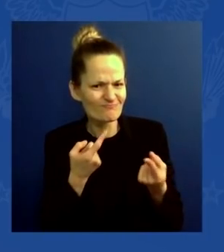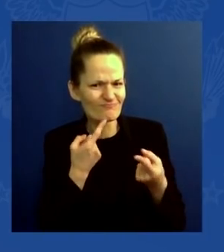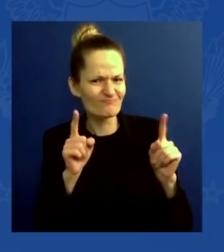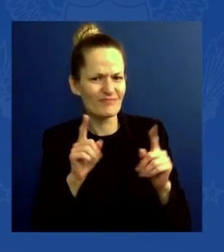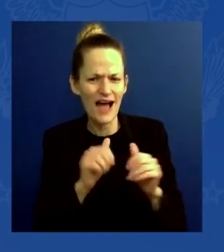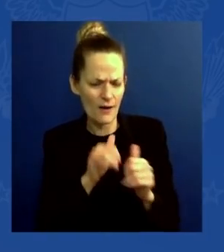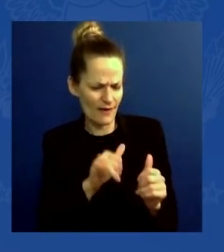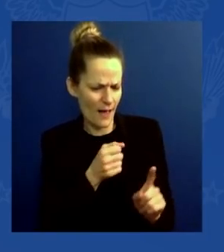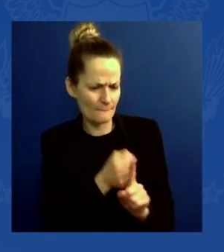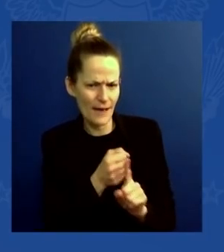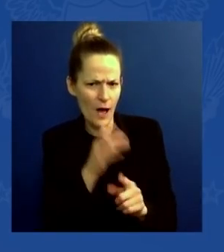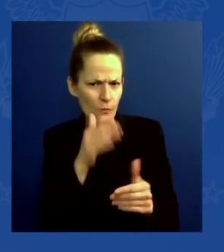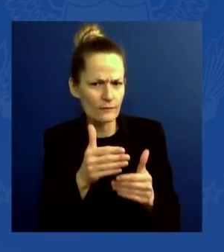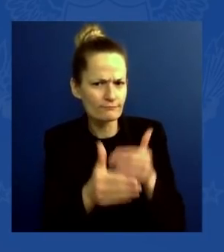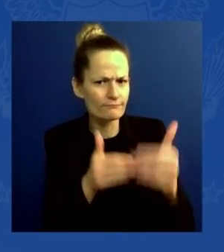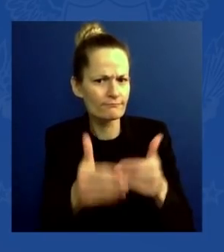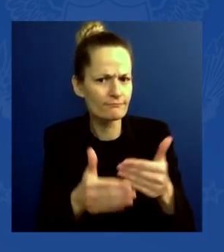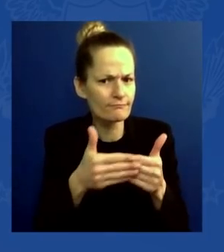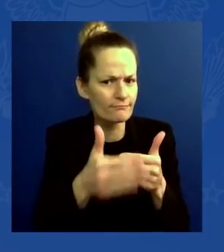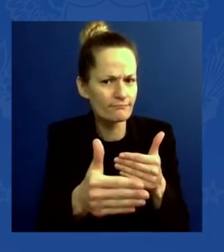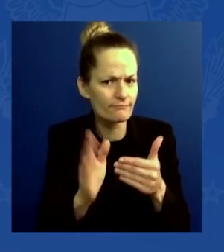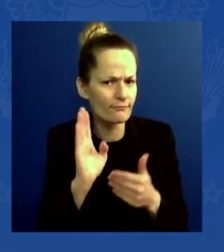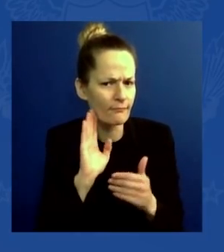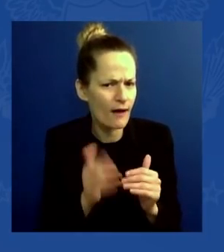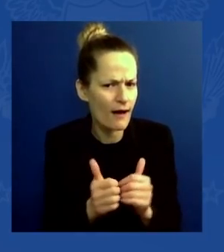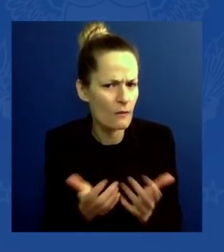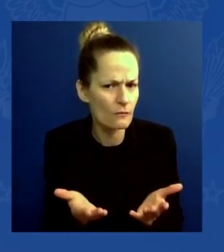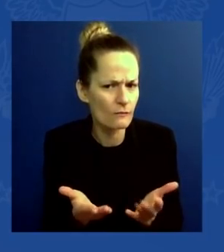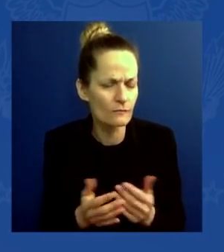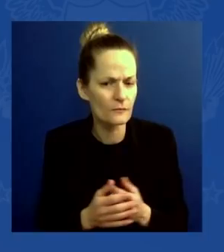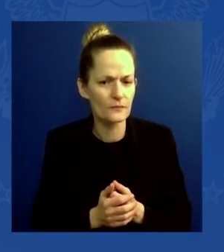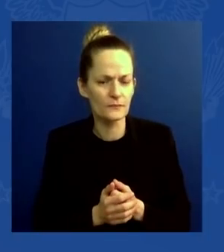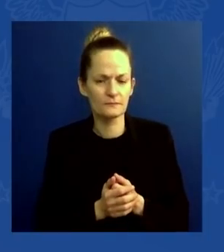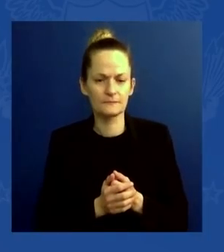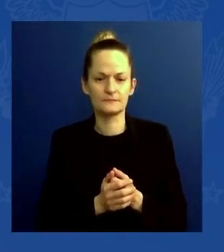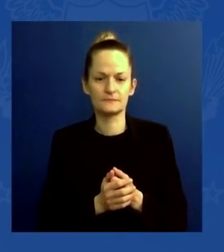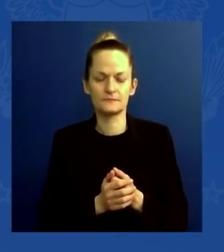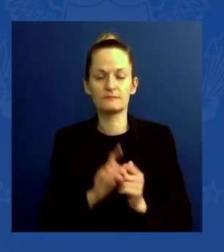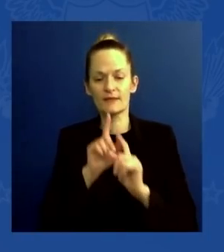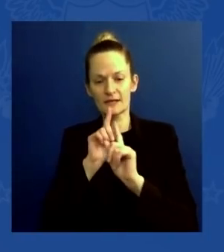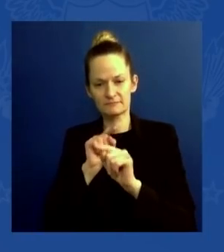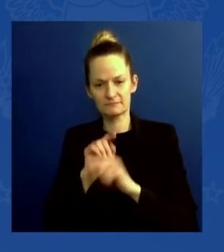Each state is different. And I don't know. But I think the one message that came across was: